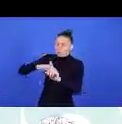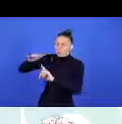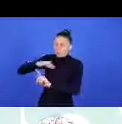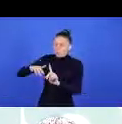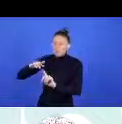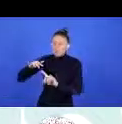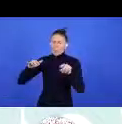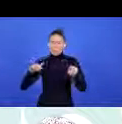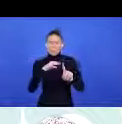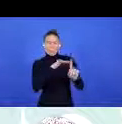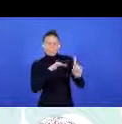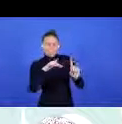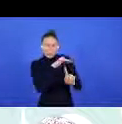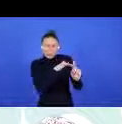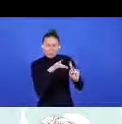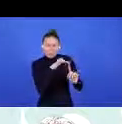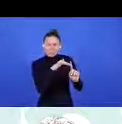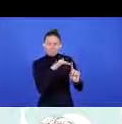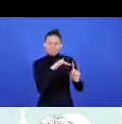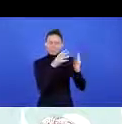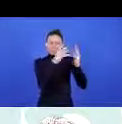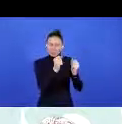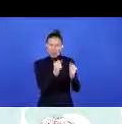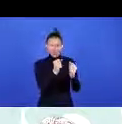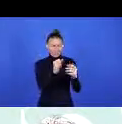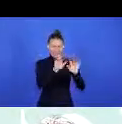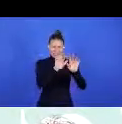memories battles, I choose to listen to audio cable, Bluetooth